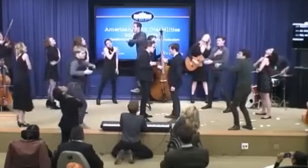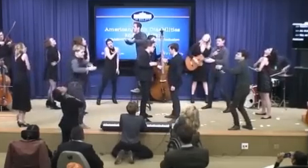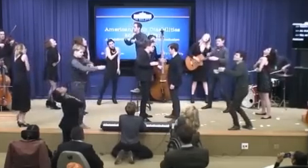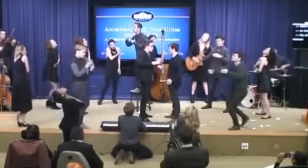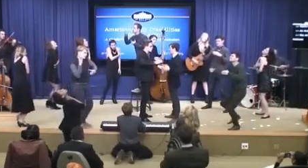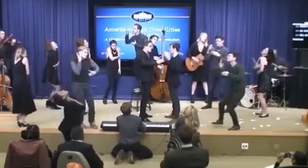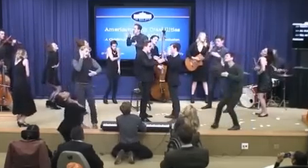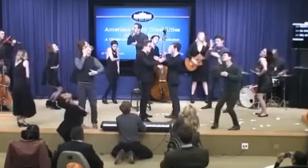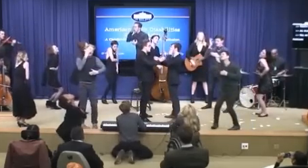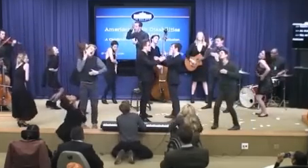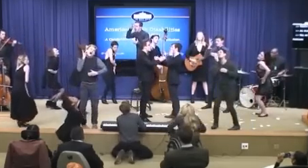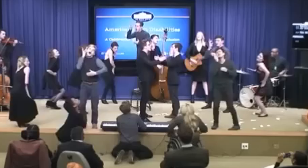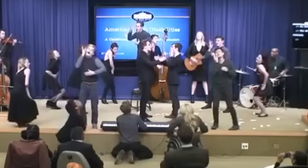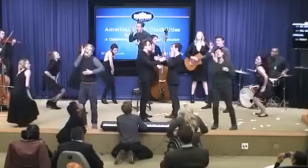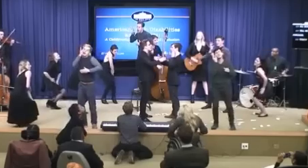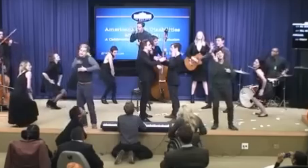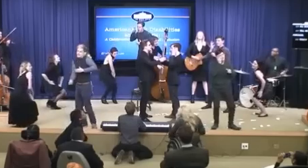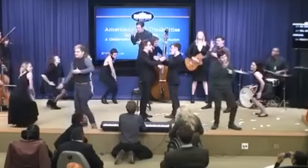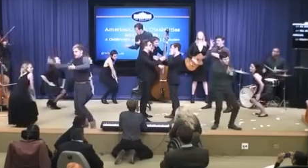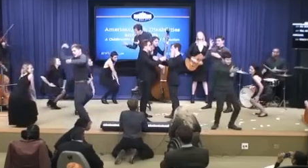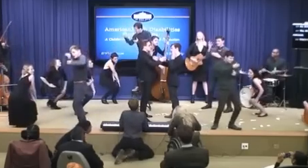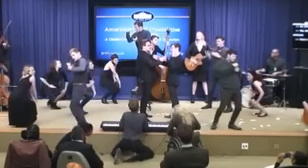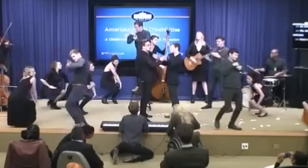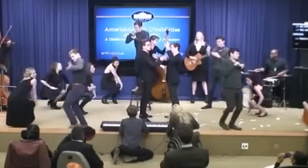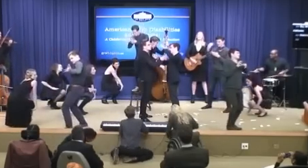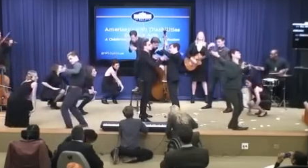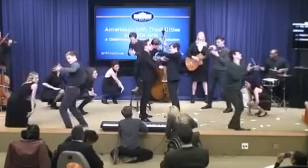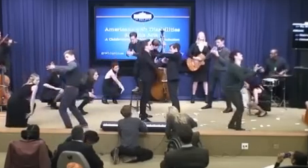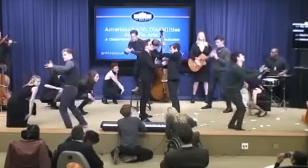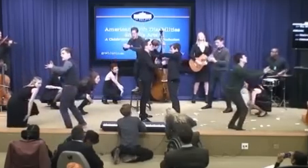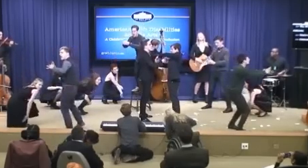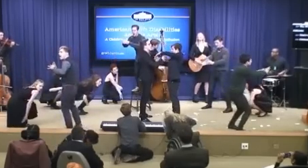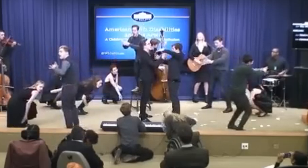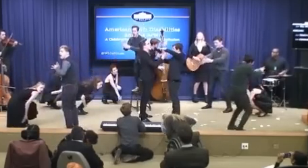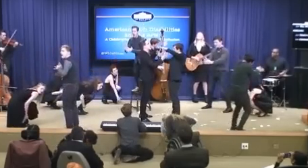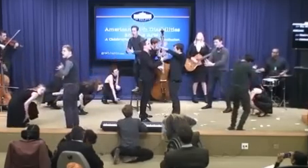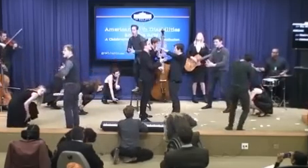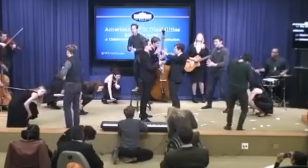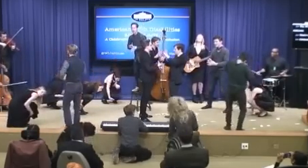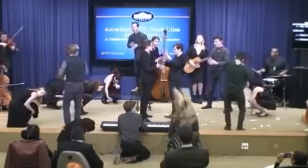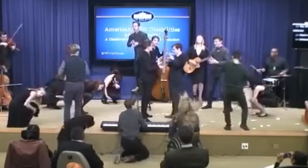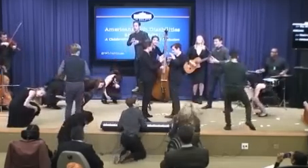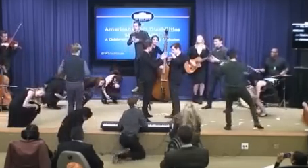Consume my wine Consume my mind